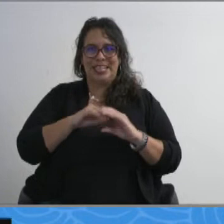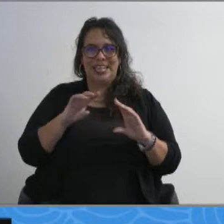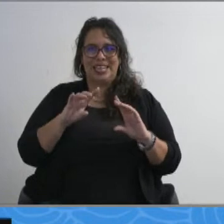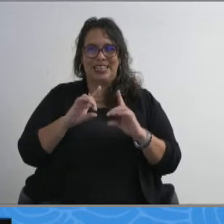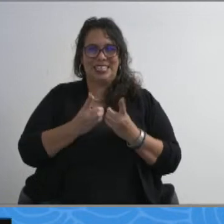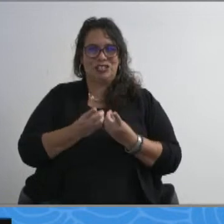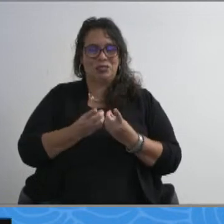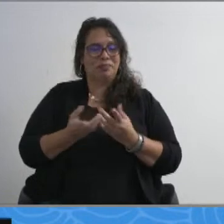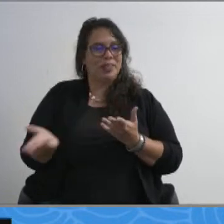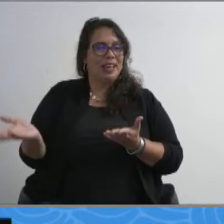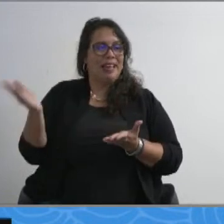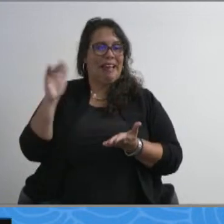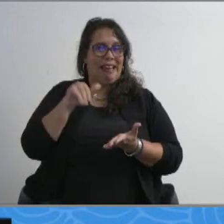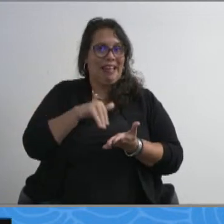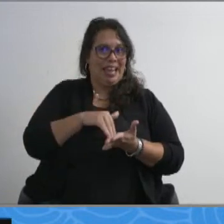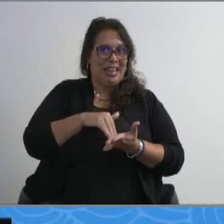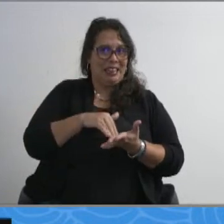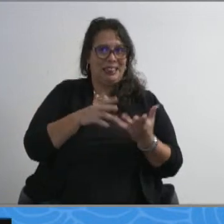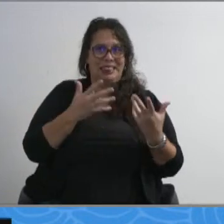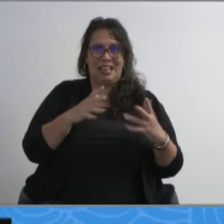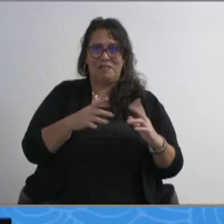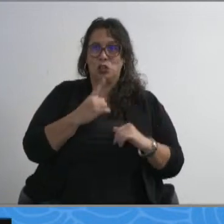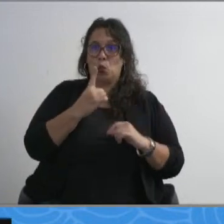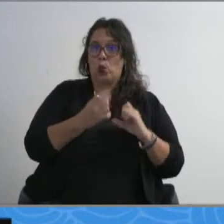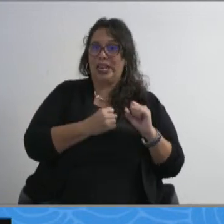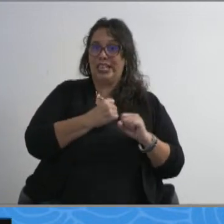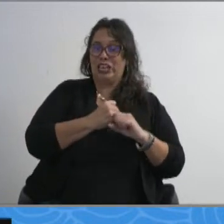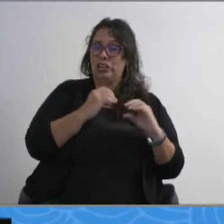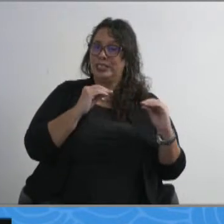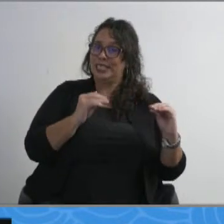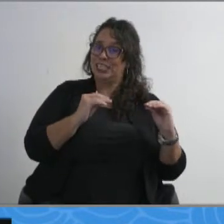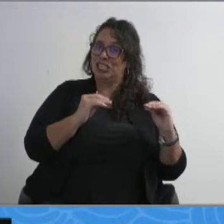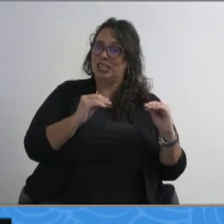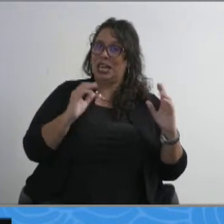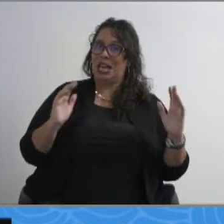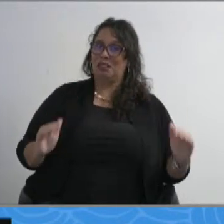And again, when they finish their year of teaching, then they move up to maybe...